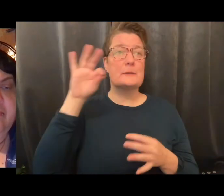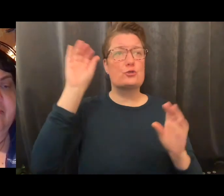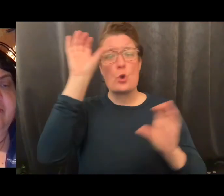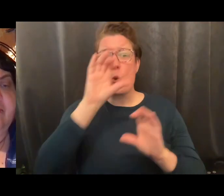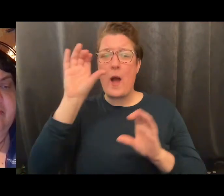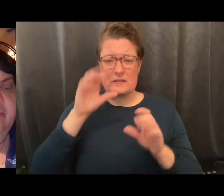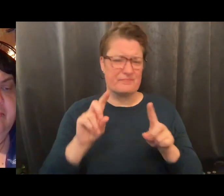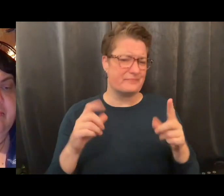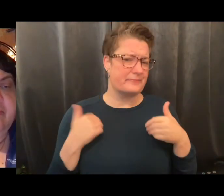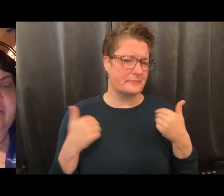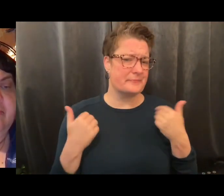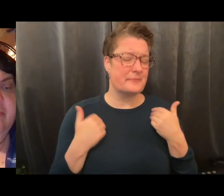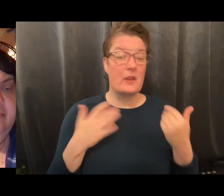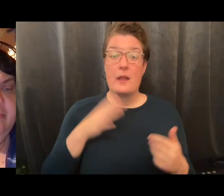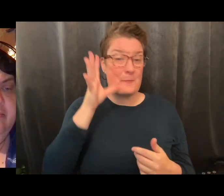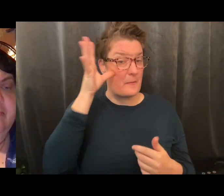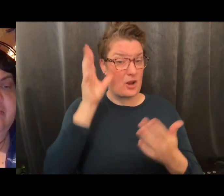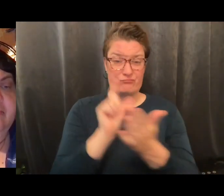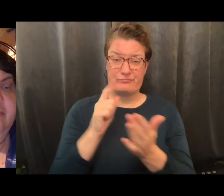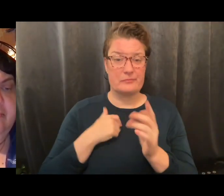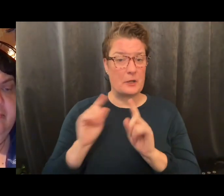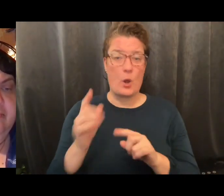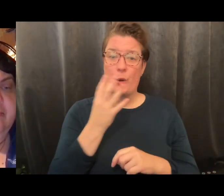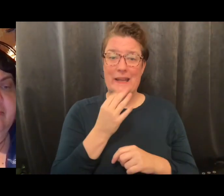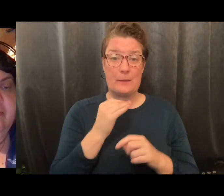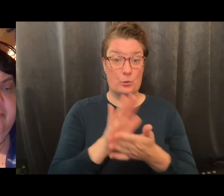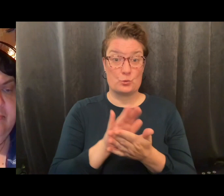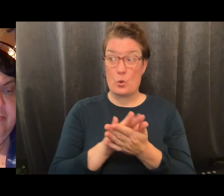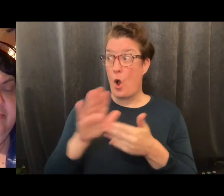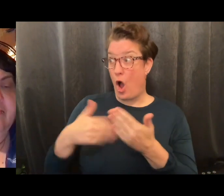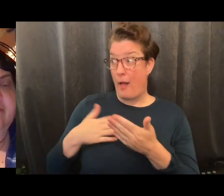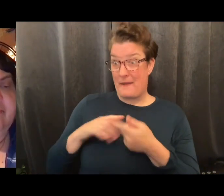All my friends went to Hebrew school, but they didn't let me go because